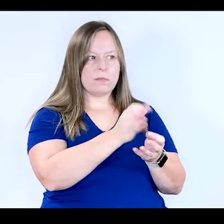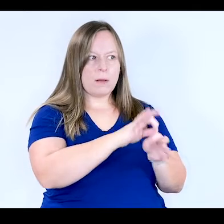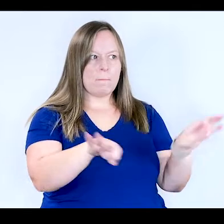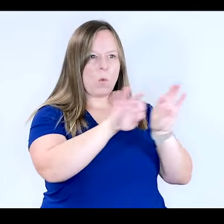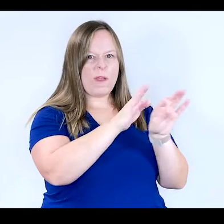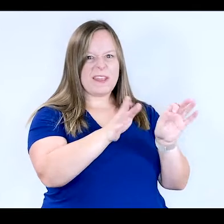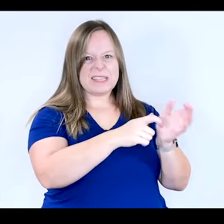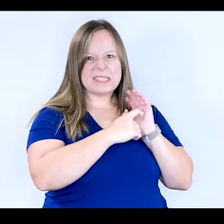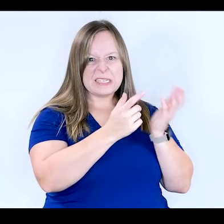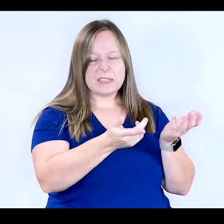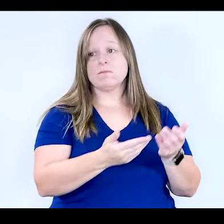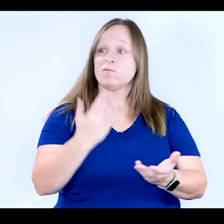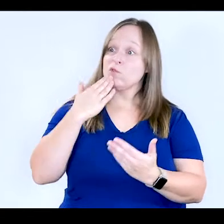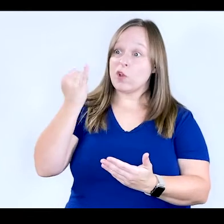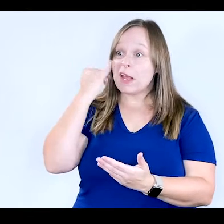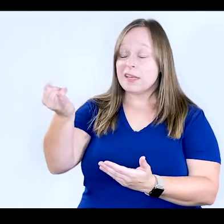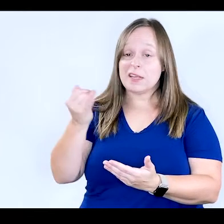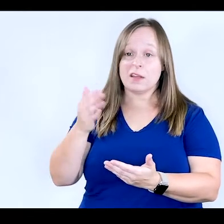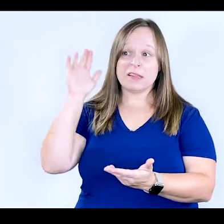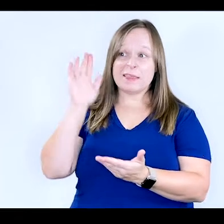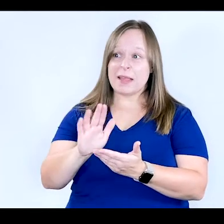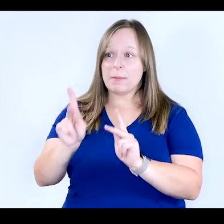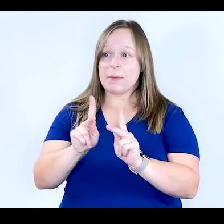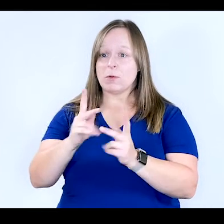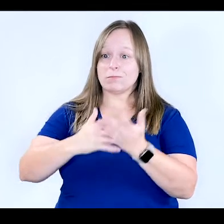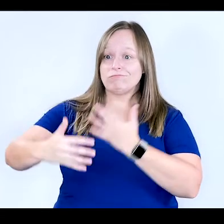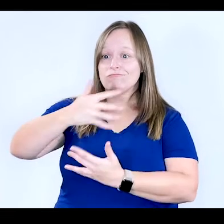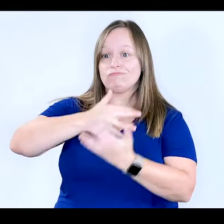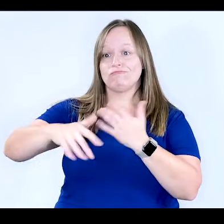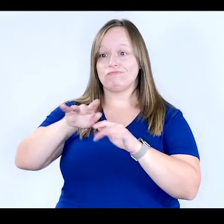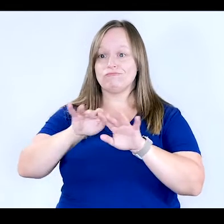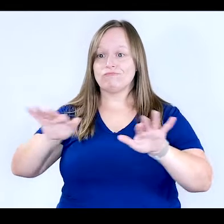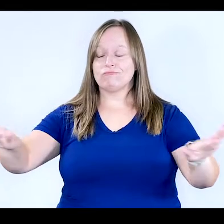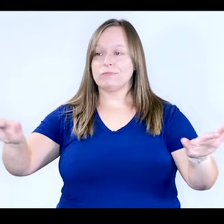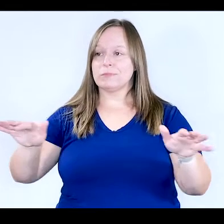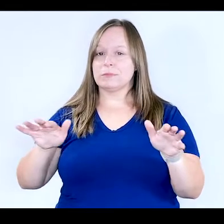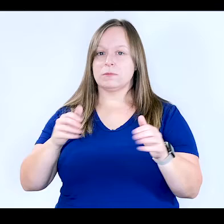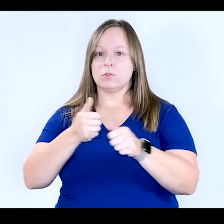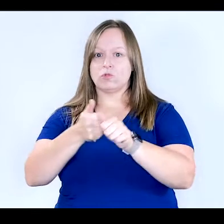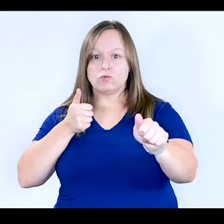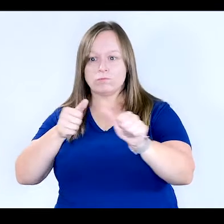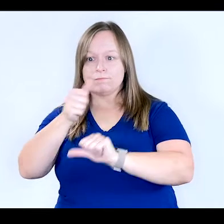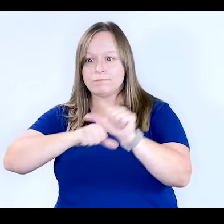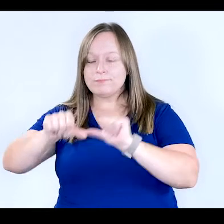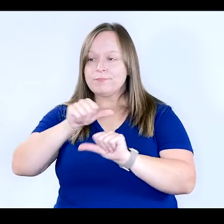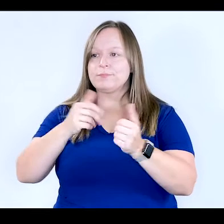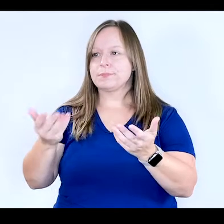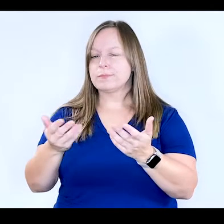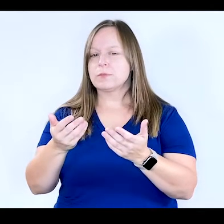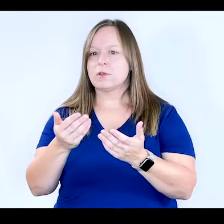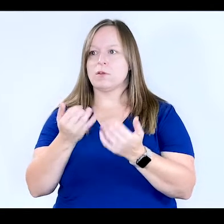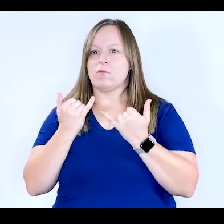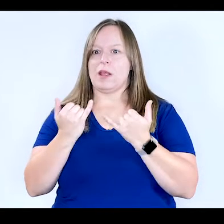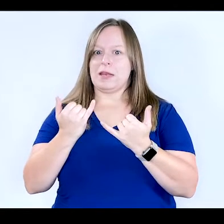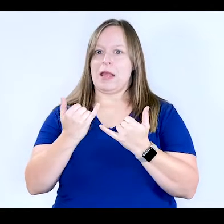K: And obviously it's a good idea. We're trying to limit people's interactions. We're having social distancing. Now in the markets you see